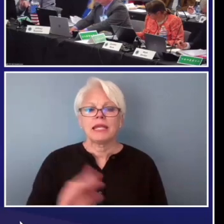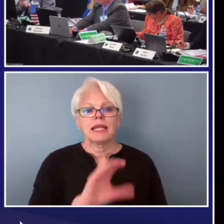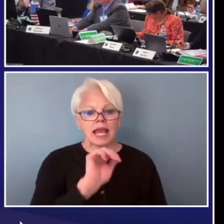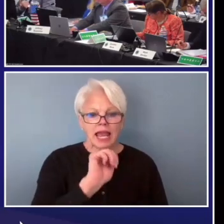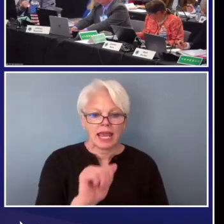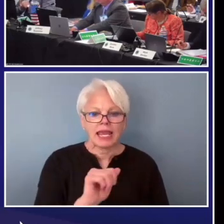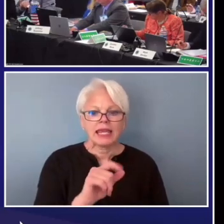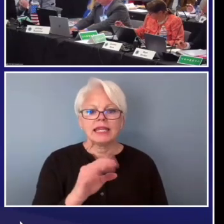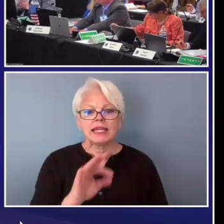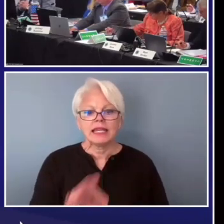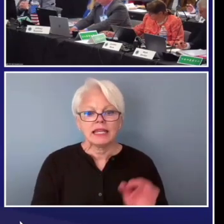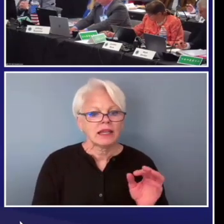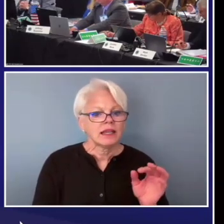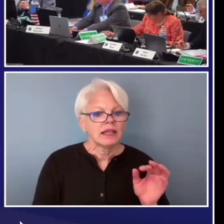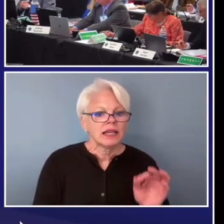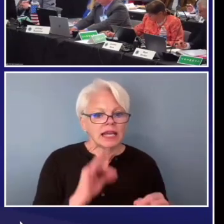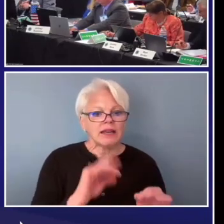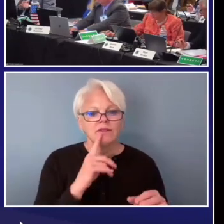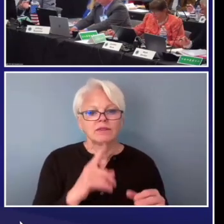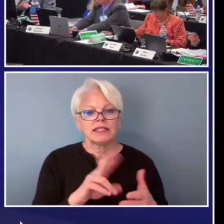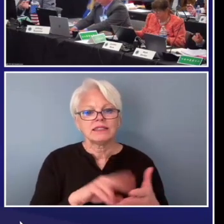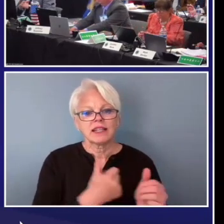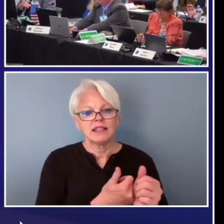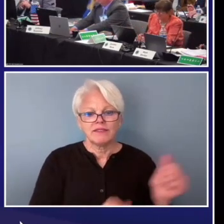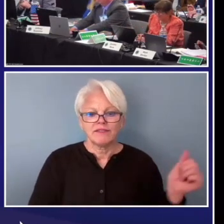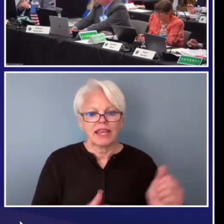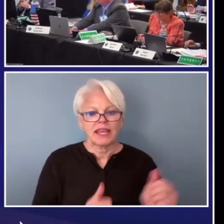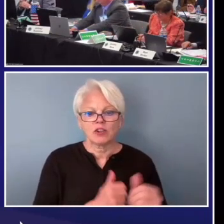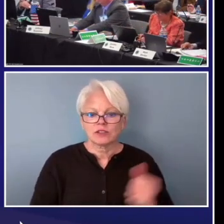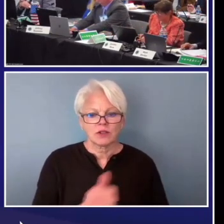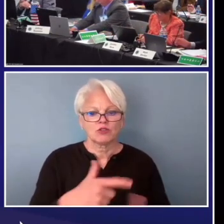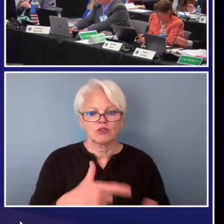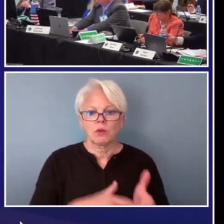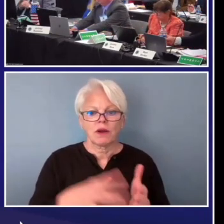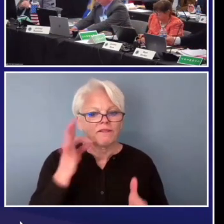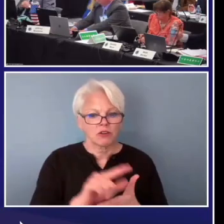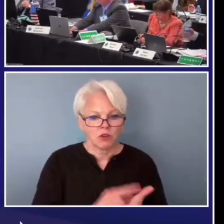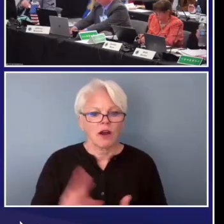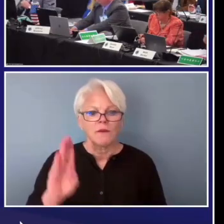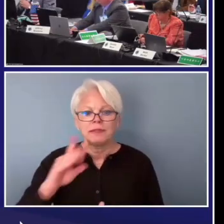requirement of federal law regulation, and B reads a void or delay enforcement or oversight by the department or crediting agency.